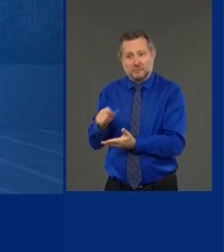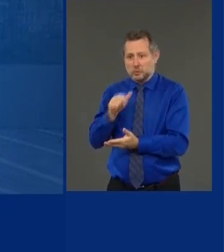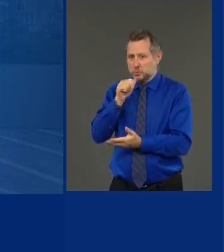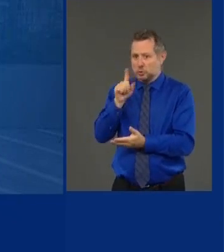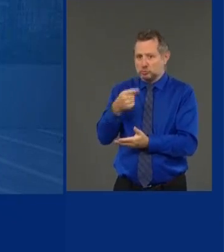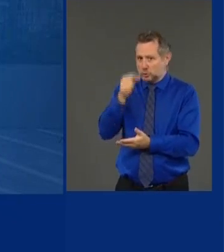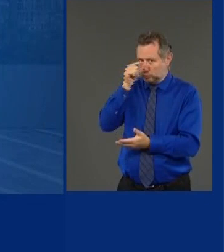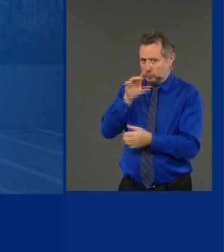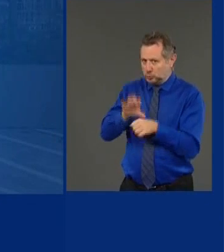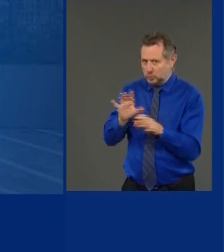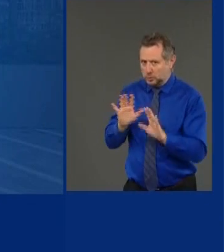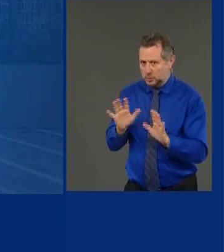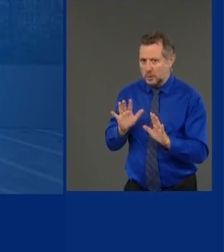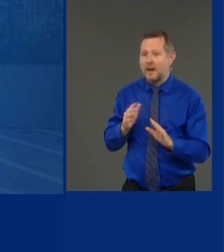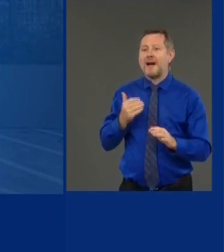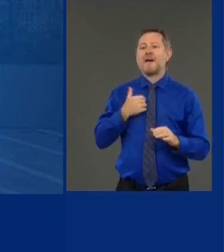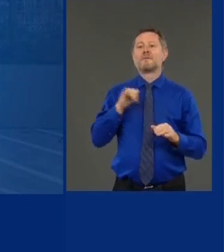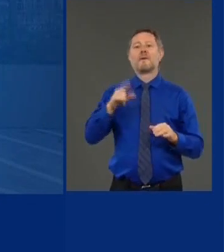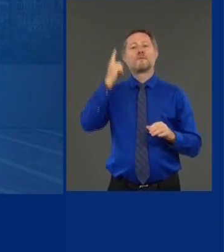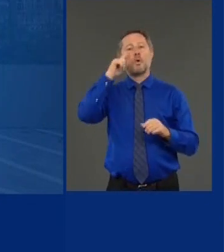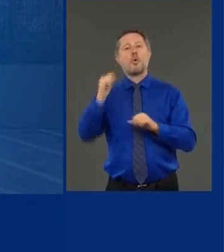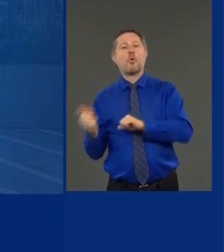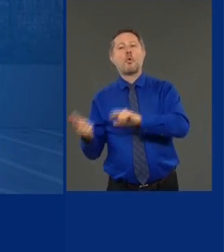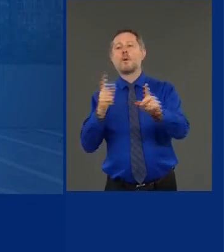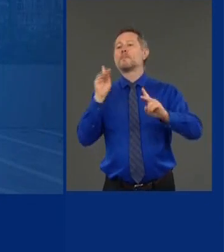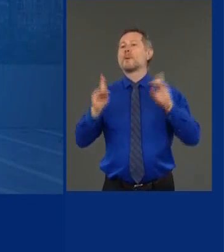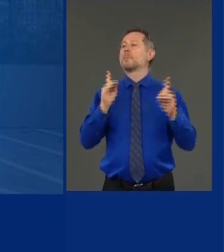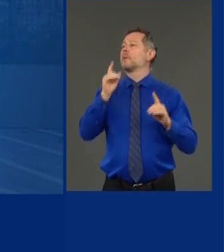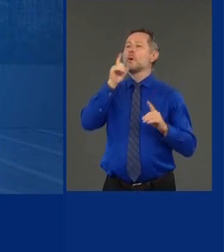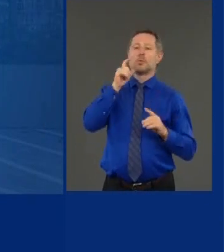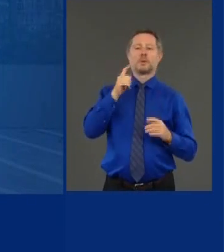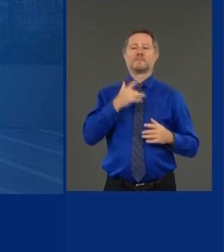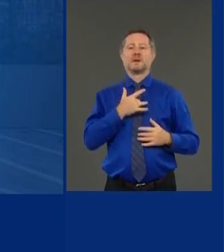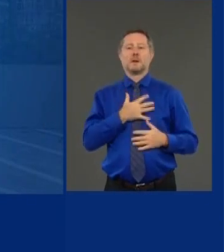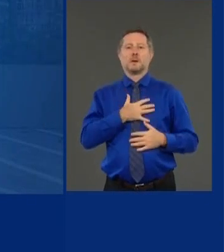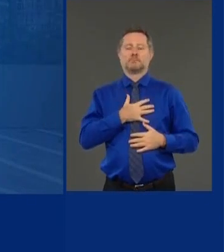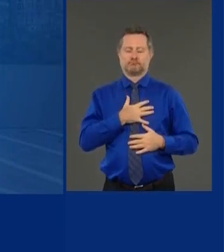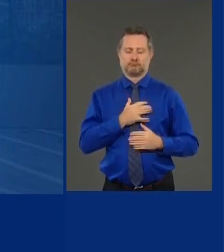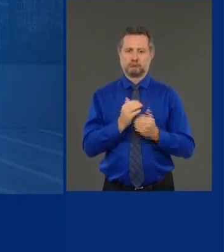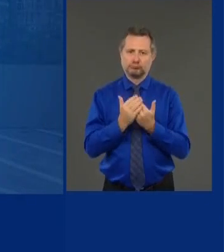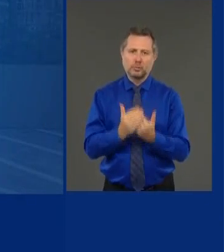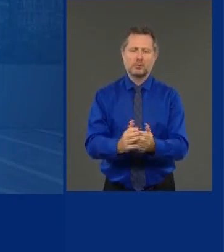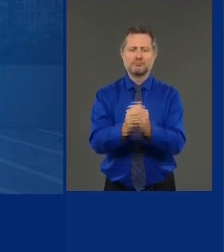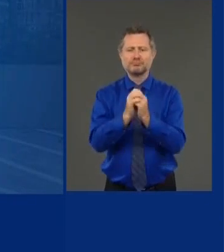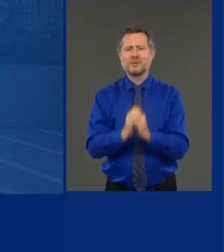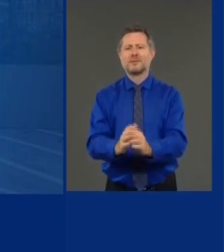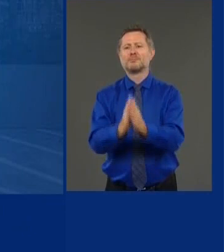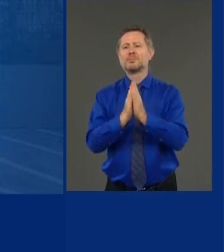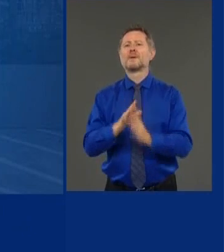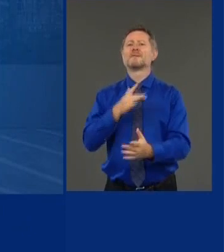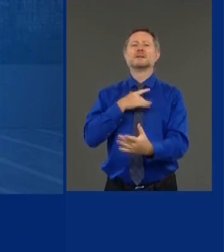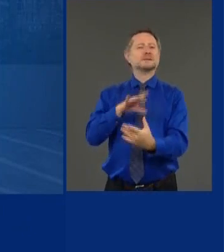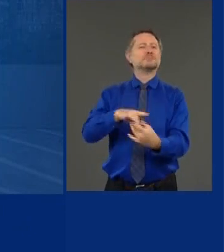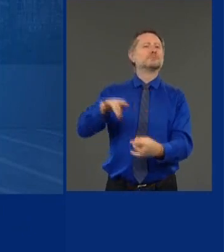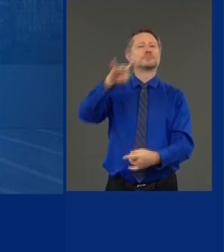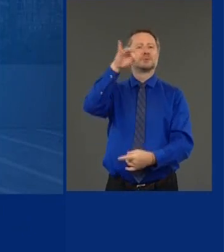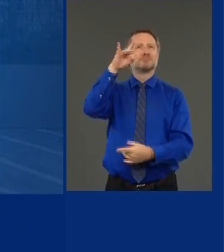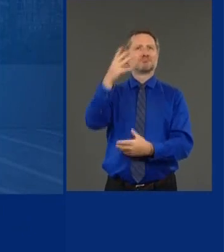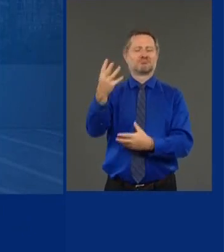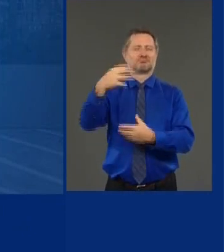BEREAVEMENT CENTER. IT'S NOT JUST A GREEK CHURCH. IT'S A UNIVERSAL CENTER FOR